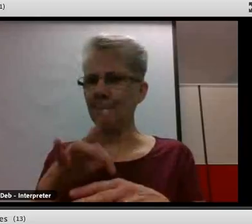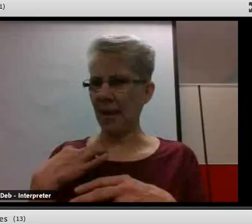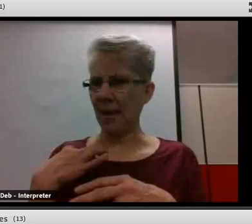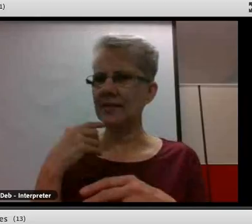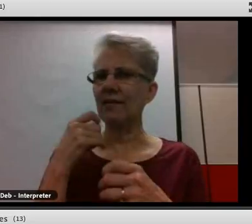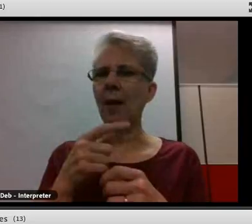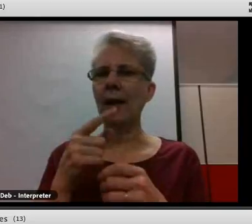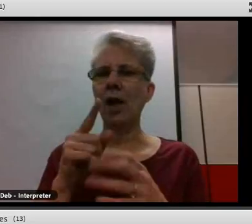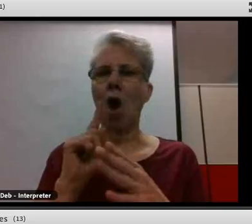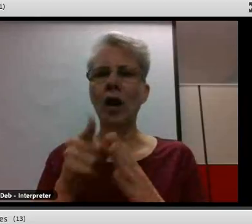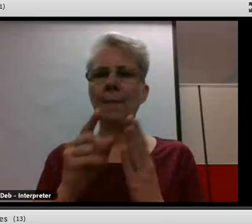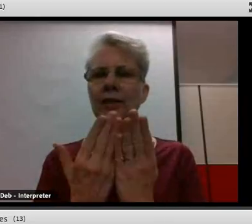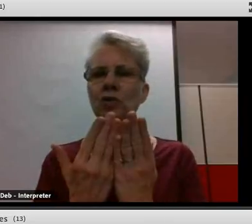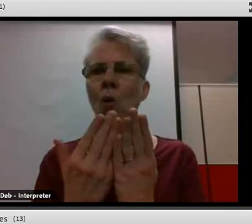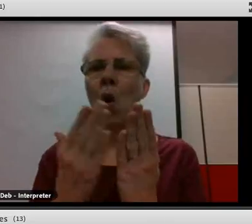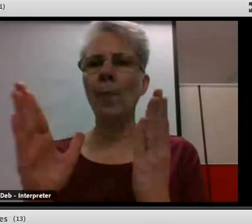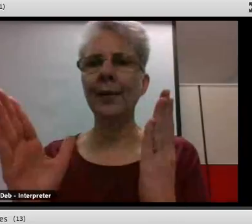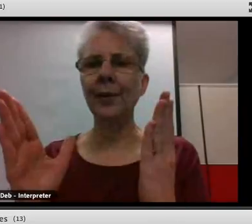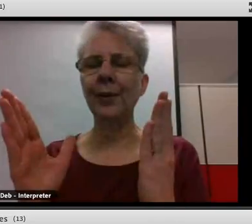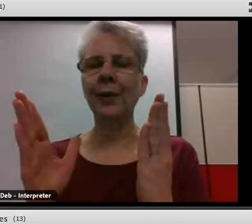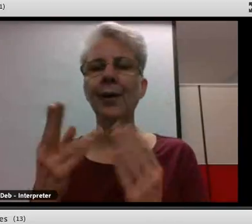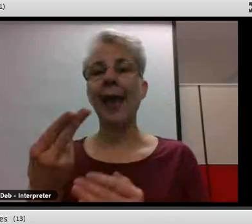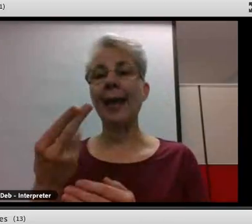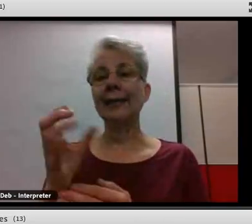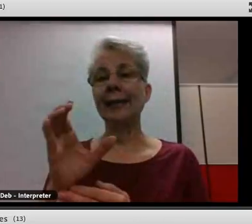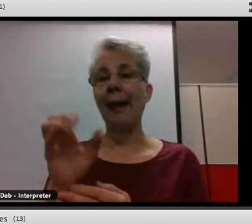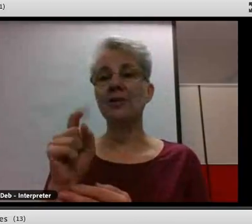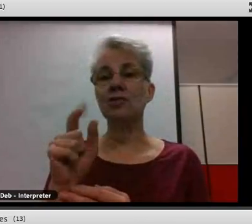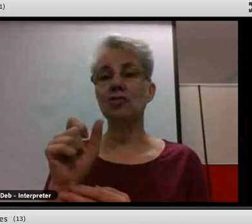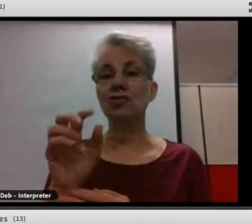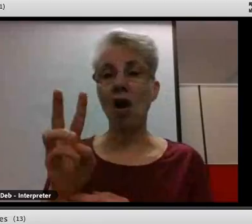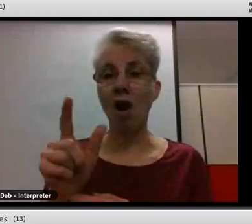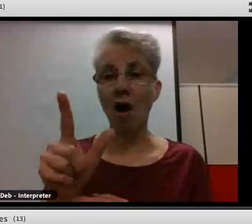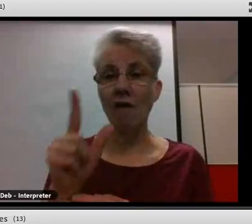The content is presented in different ways. And for example, just recently I was